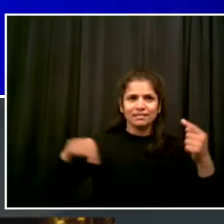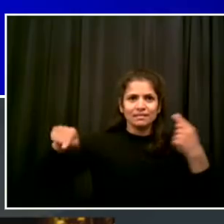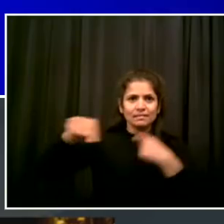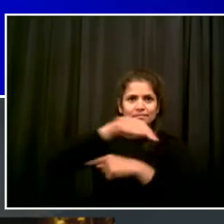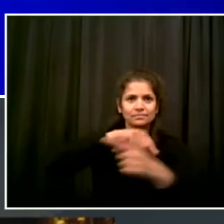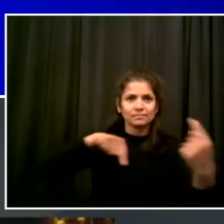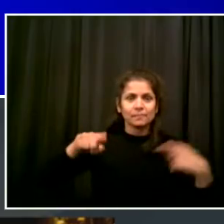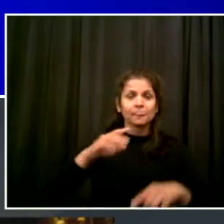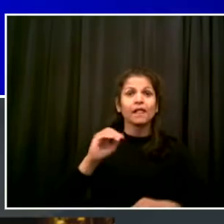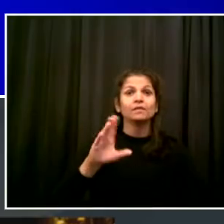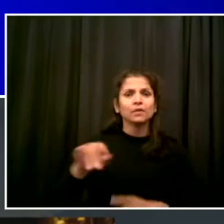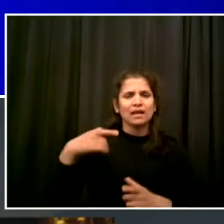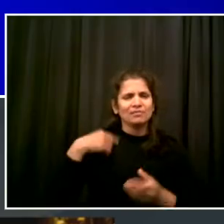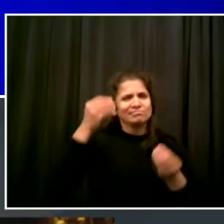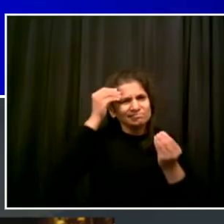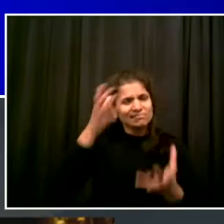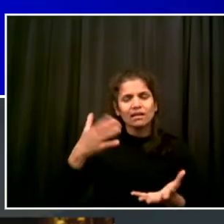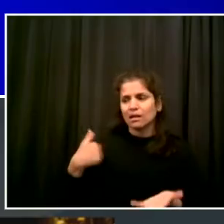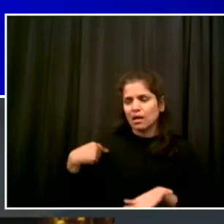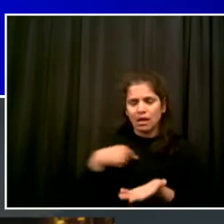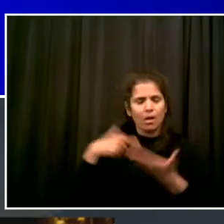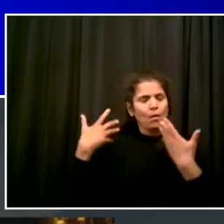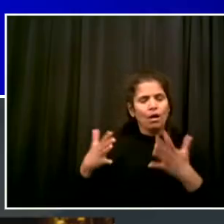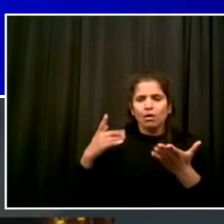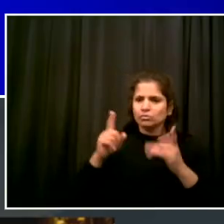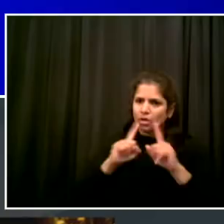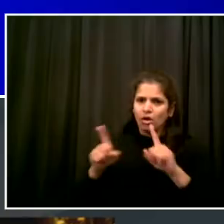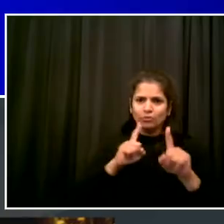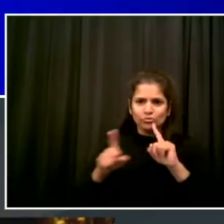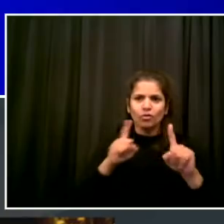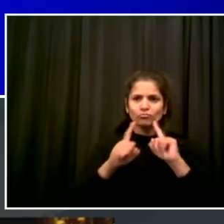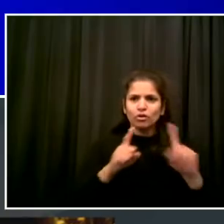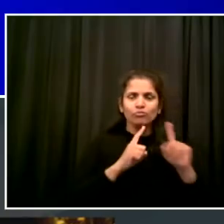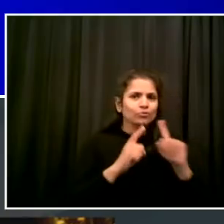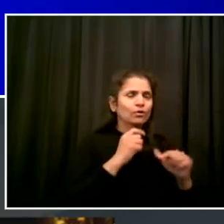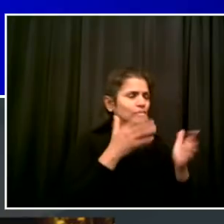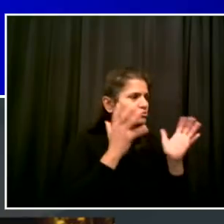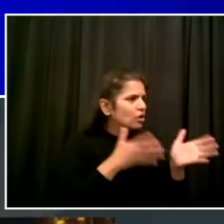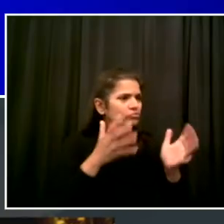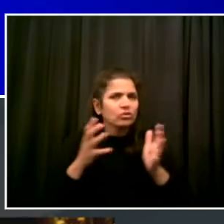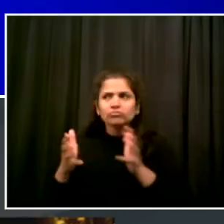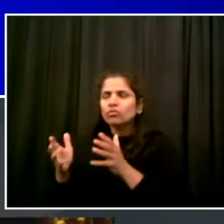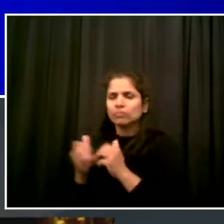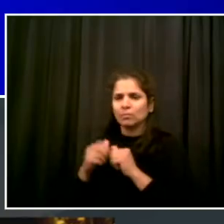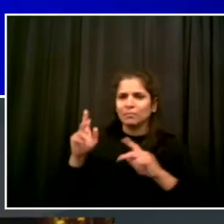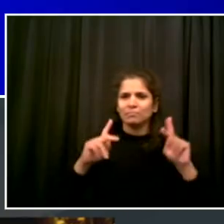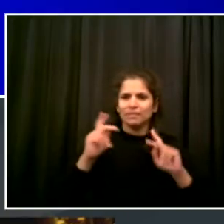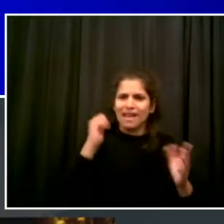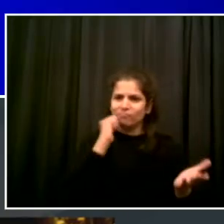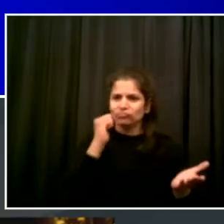THE SCHOOL SITUATION RIGHT. WE ARE PUTTING A LOT OF TIME AND ENERGY INTO